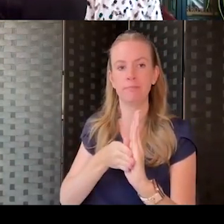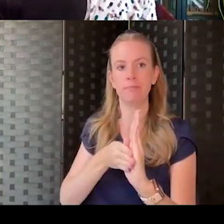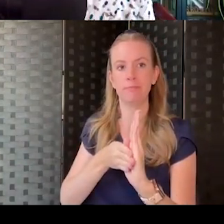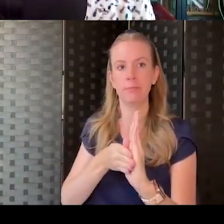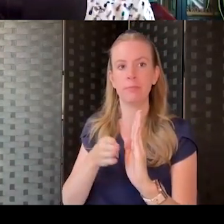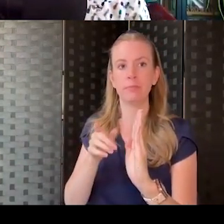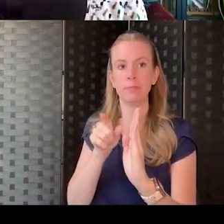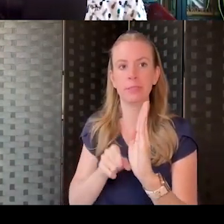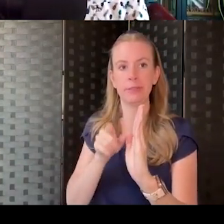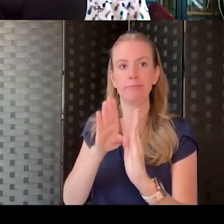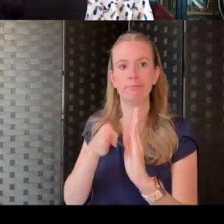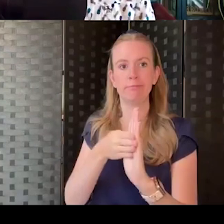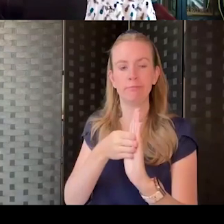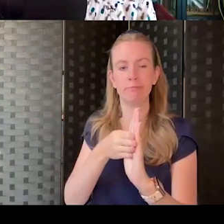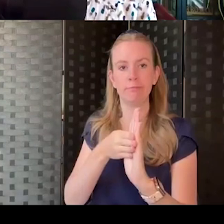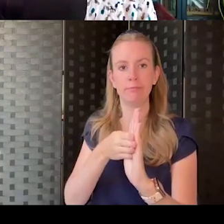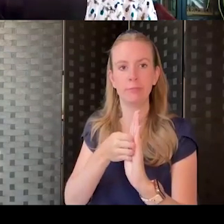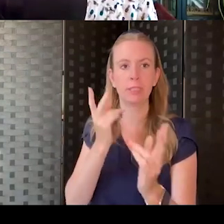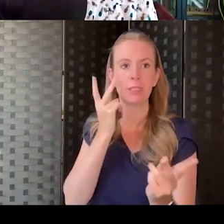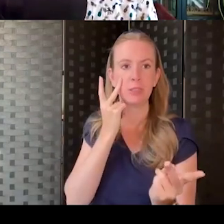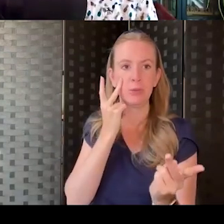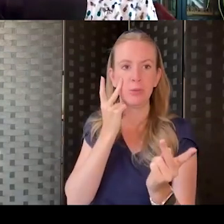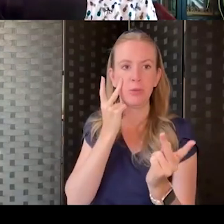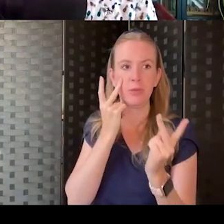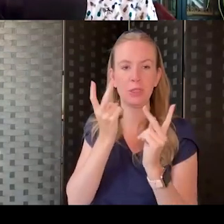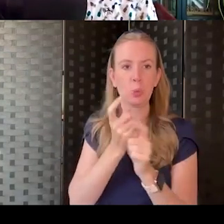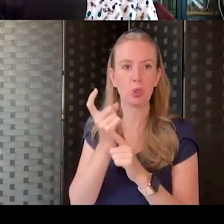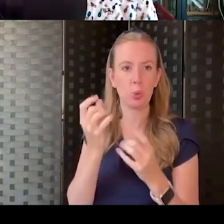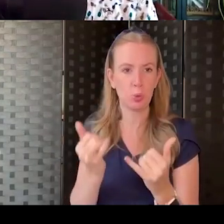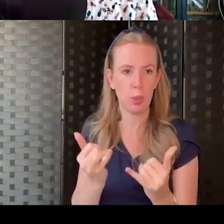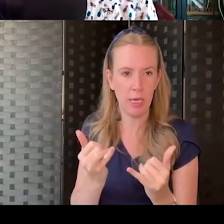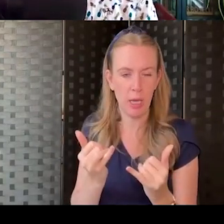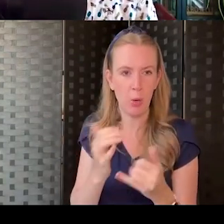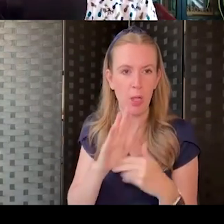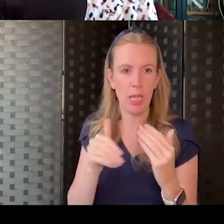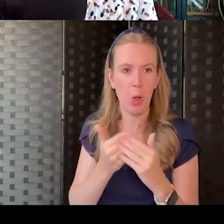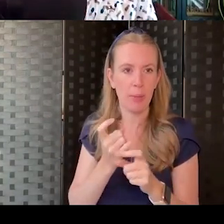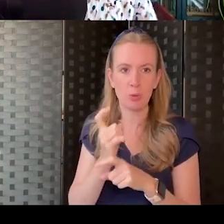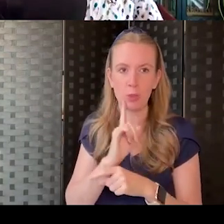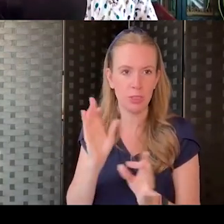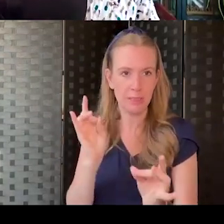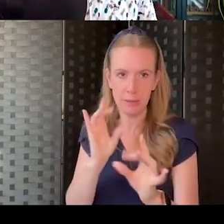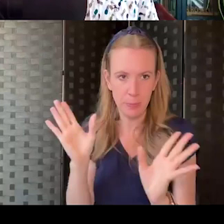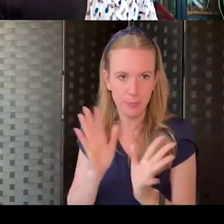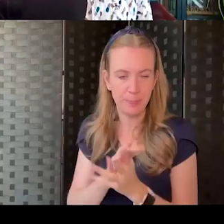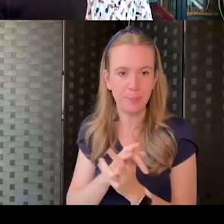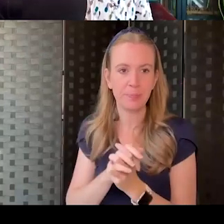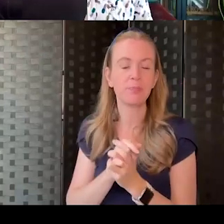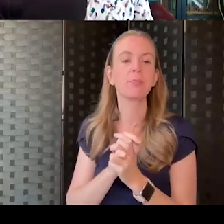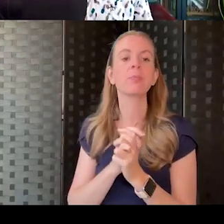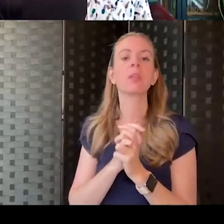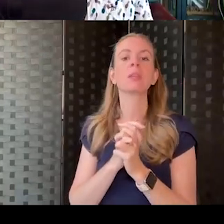the table. I am going for visual puns here. Like all my puns, they are terrible. Now the simplest,